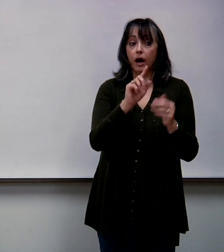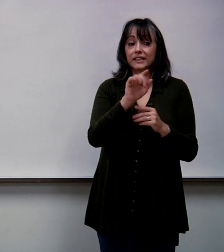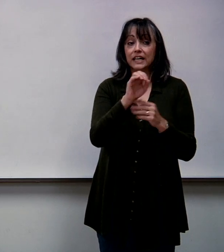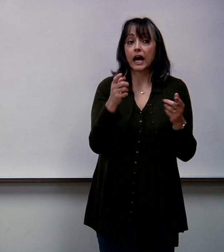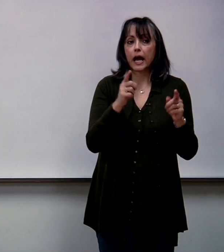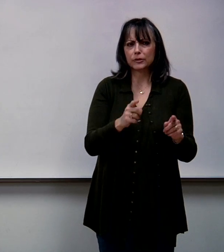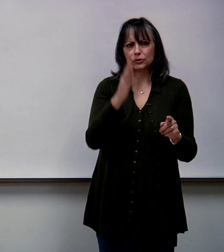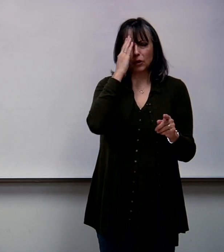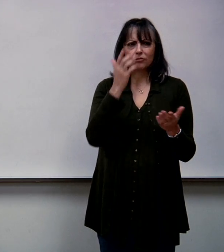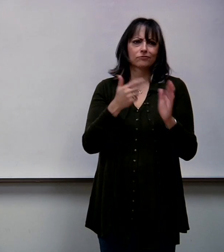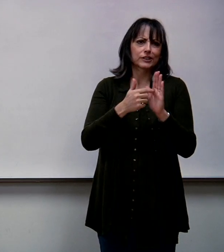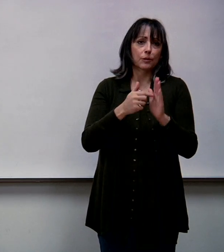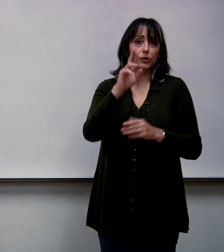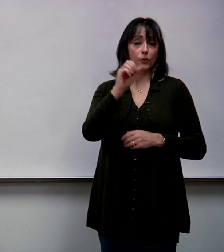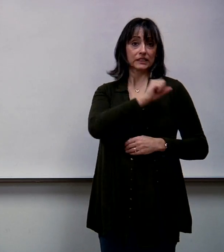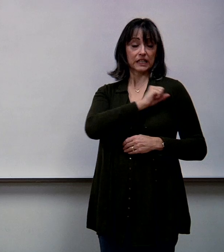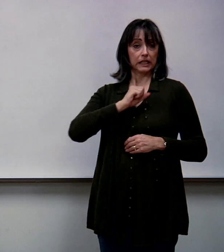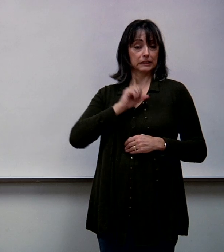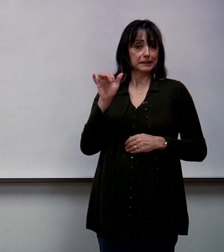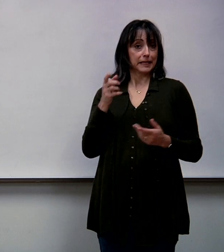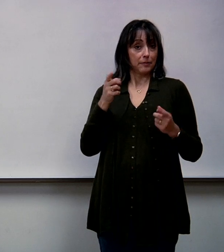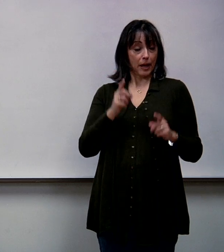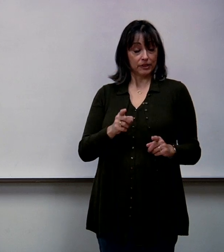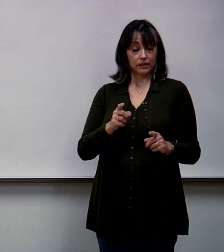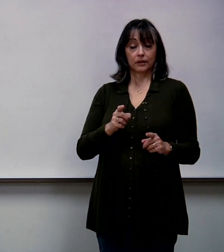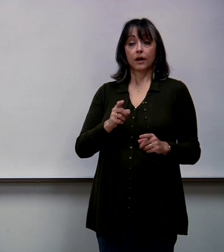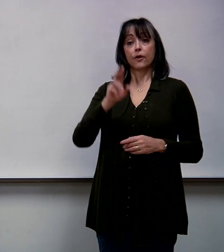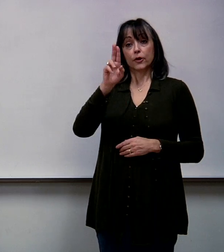the USA Senate works, it's the same thing. The vice president of the United States has a vote